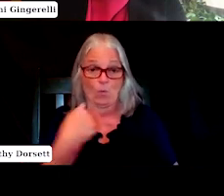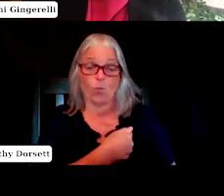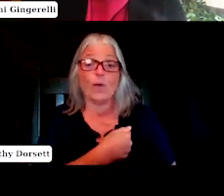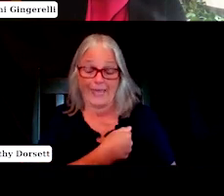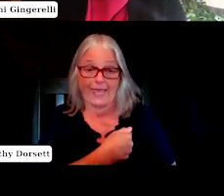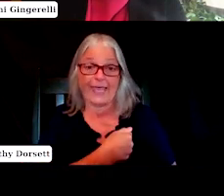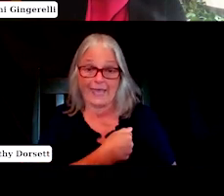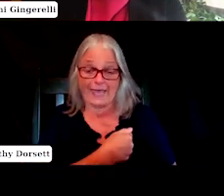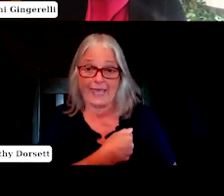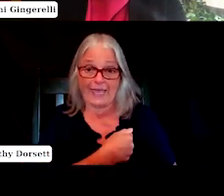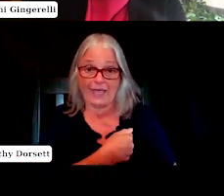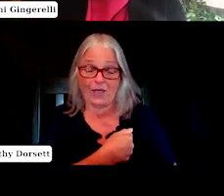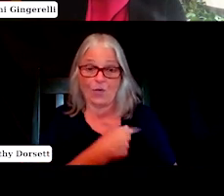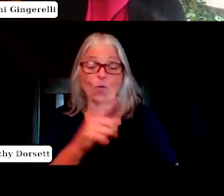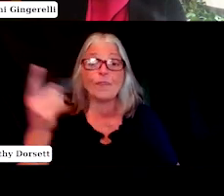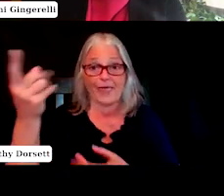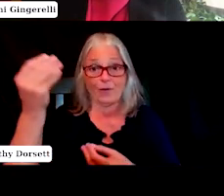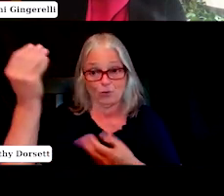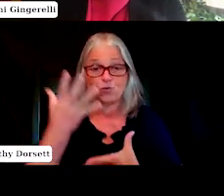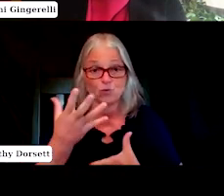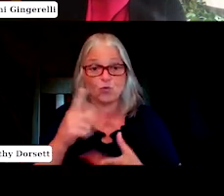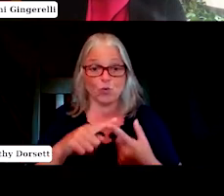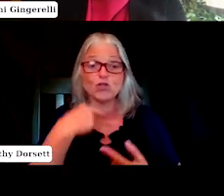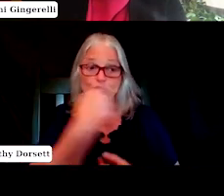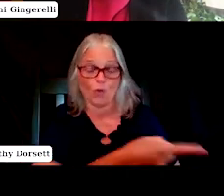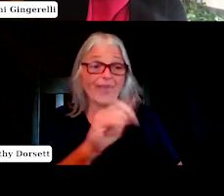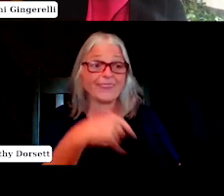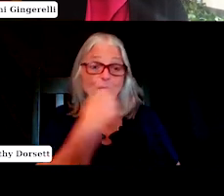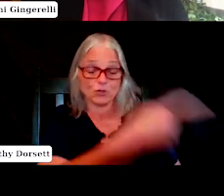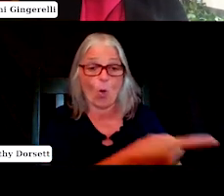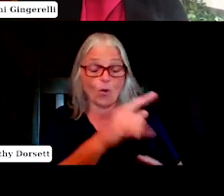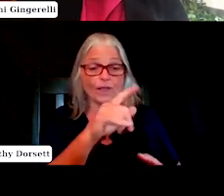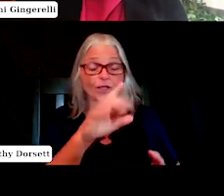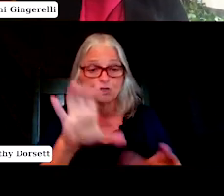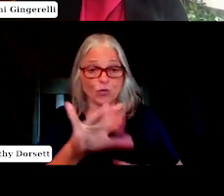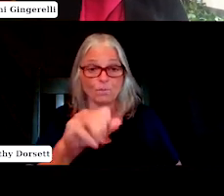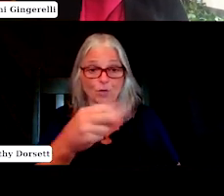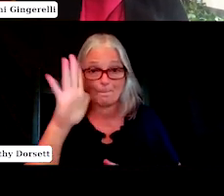That we were told to do for Joshua by his medical care team.